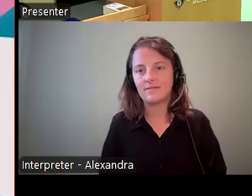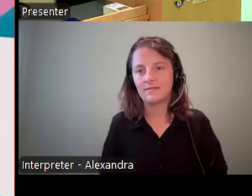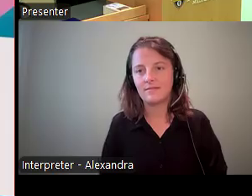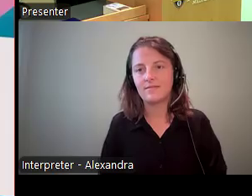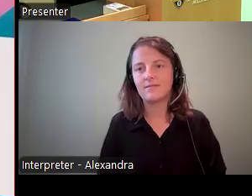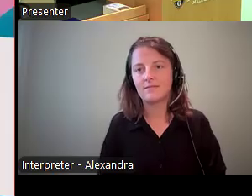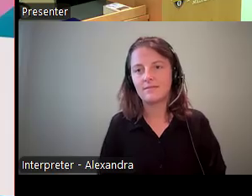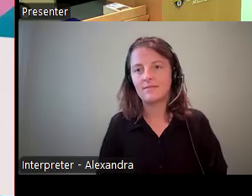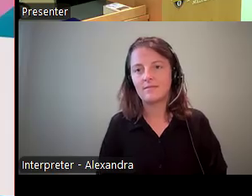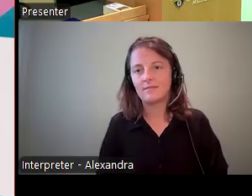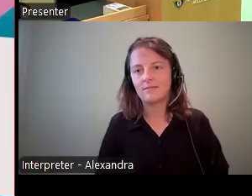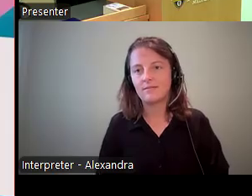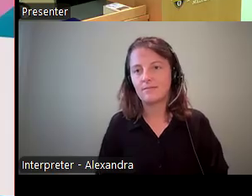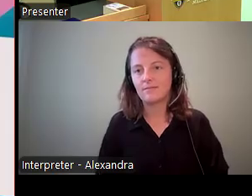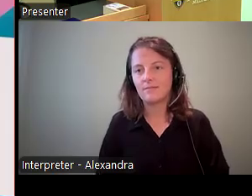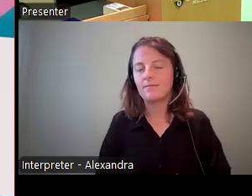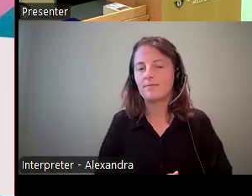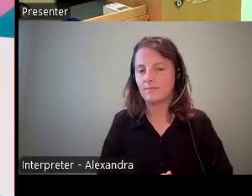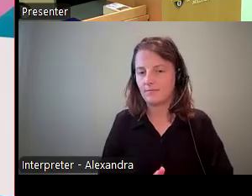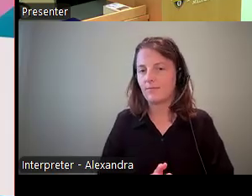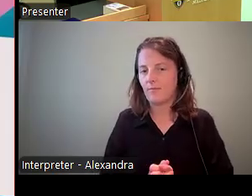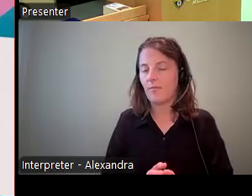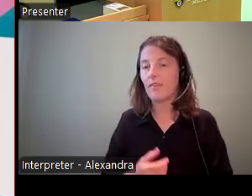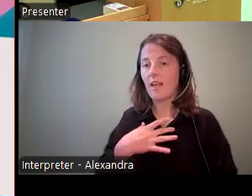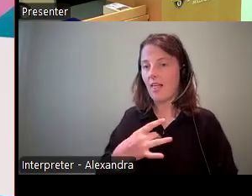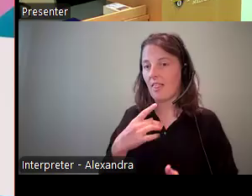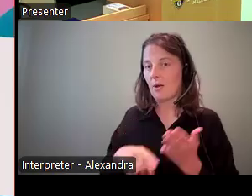I like what you're saying because what I what I believe I hear you saying you said a mixture of